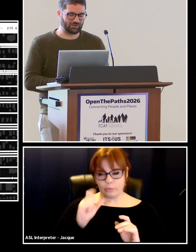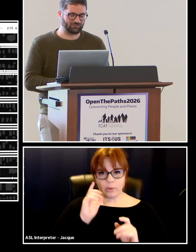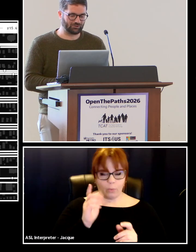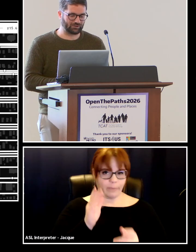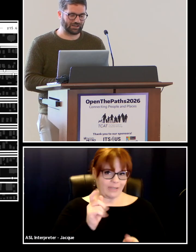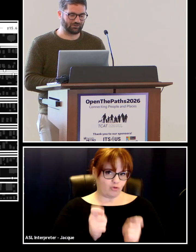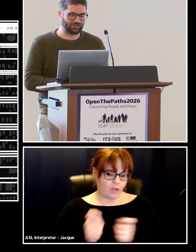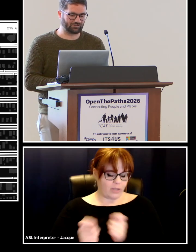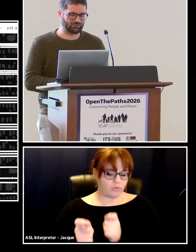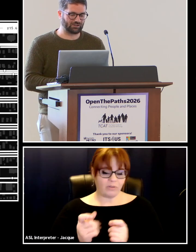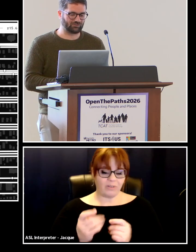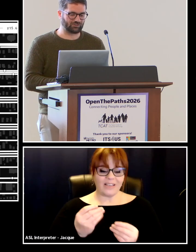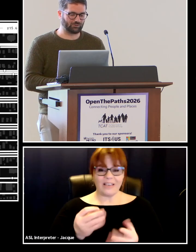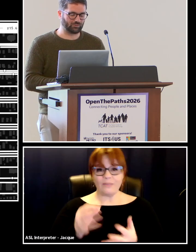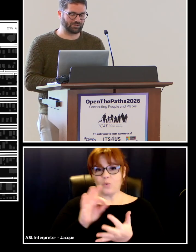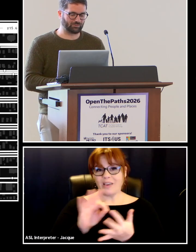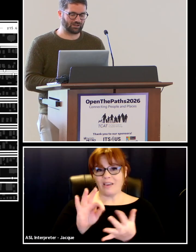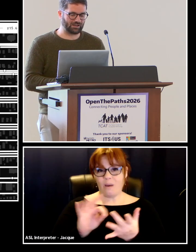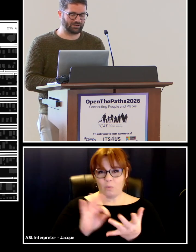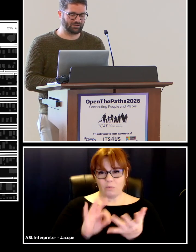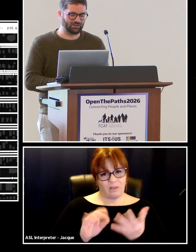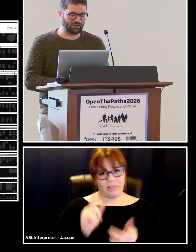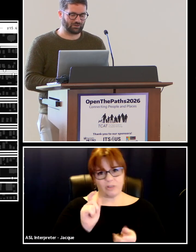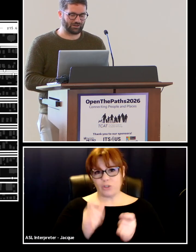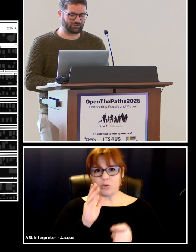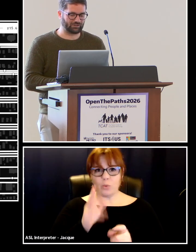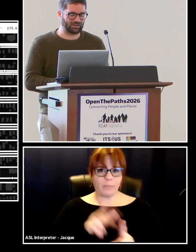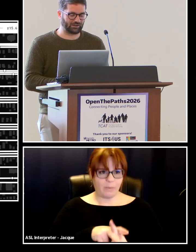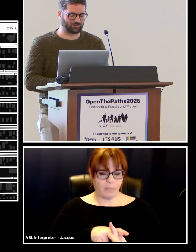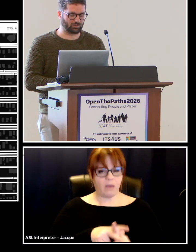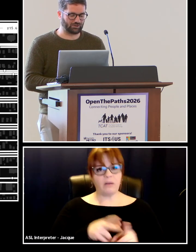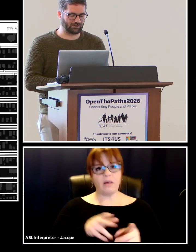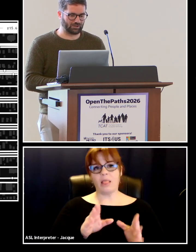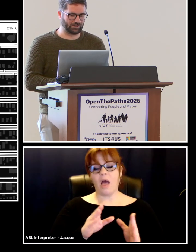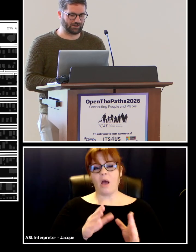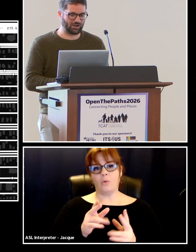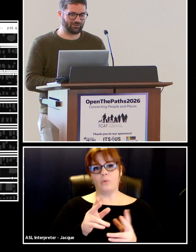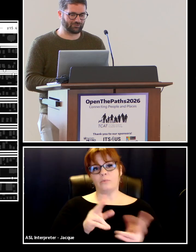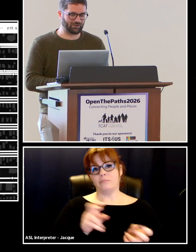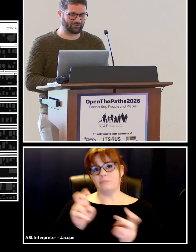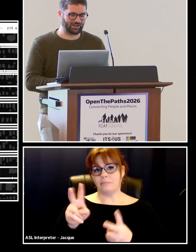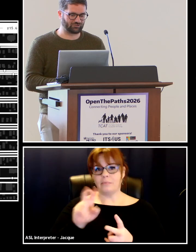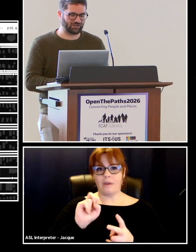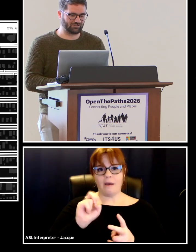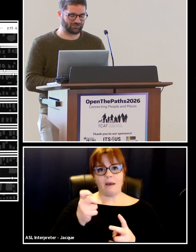um gives you a count and changes that will be applied allows an export uh of of that change